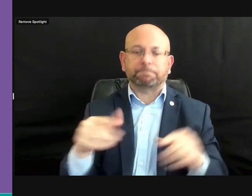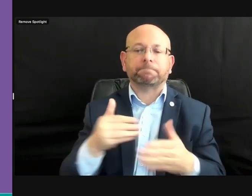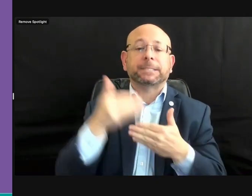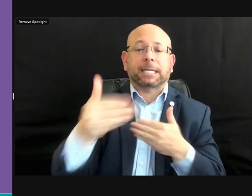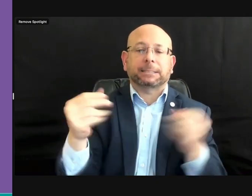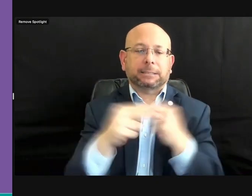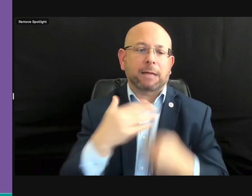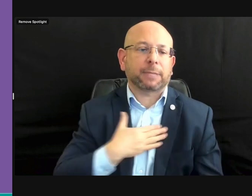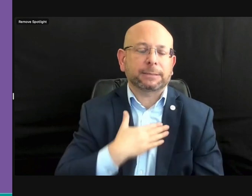Next slide, please.